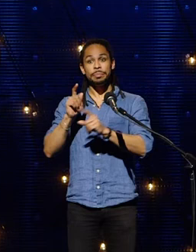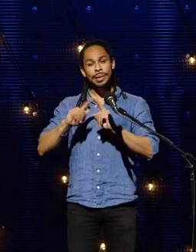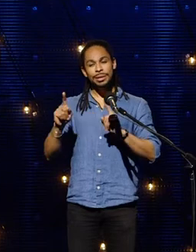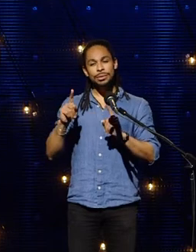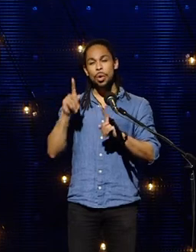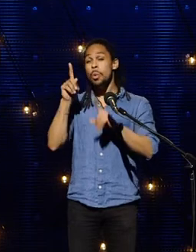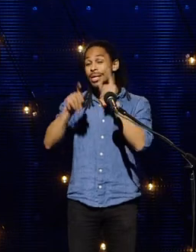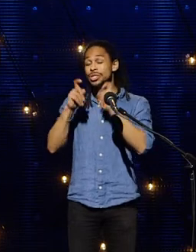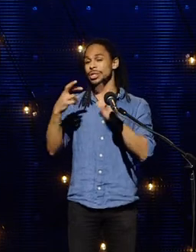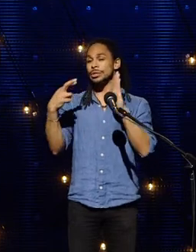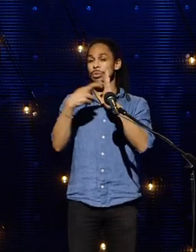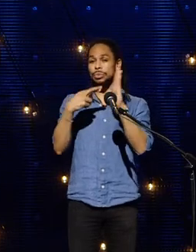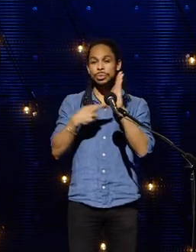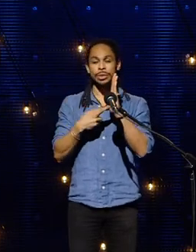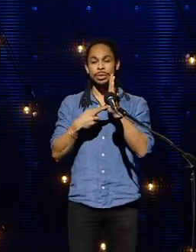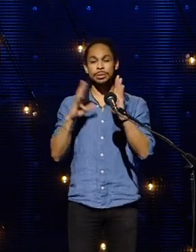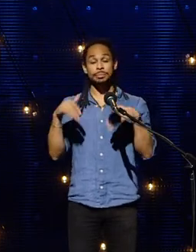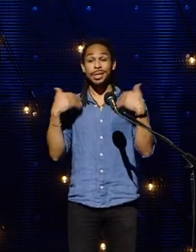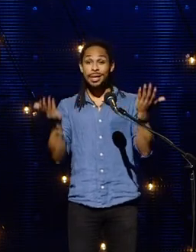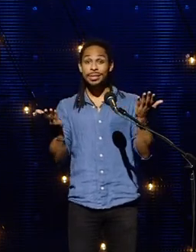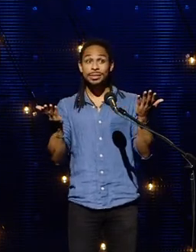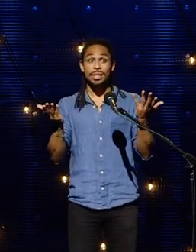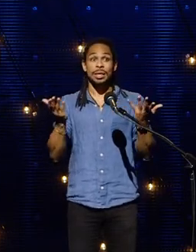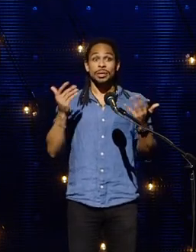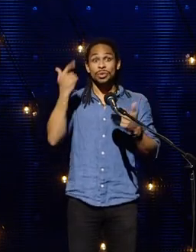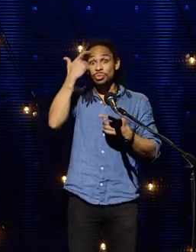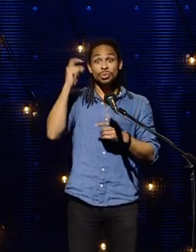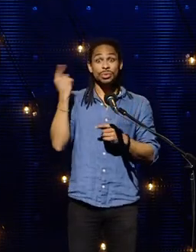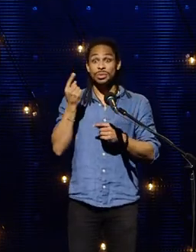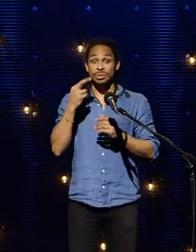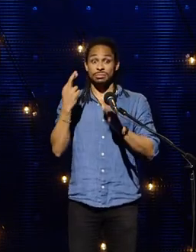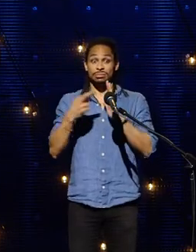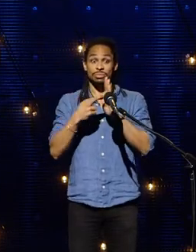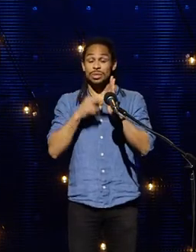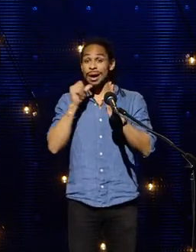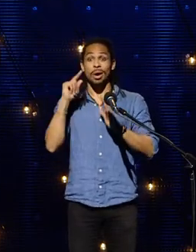but question the rules because the rules were not